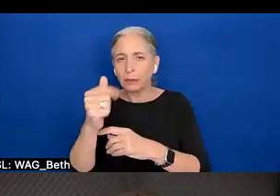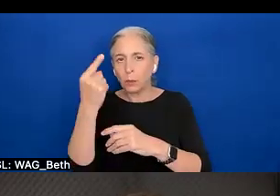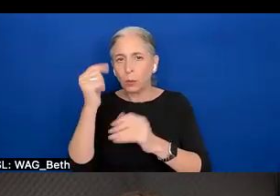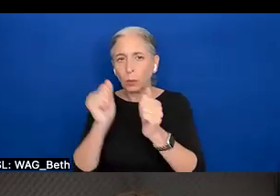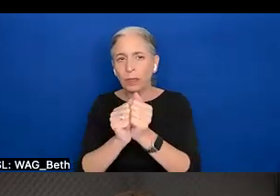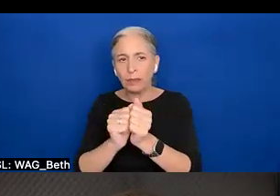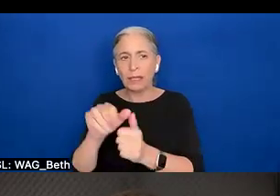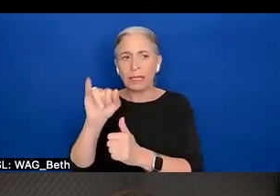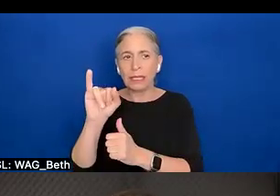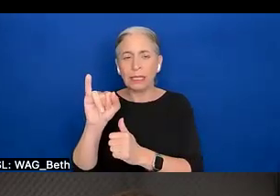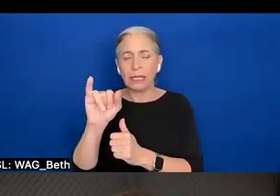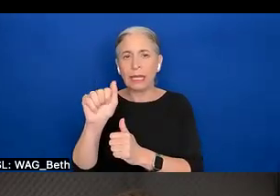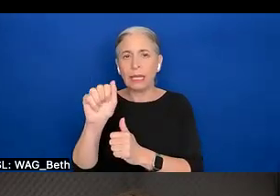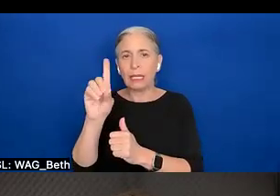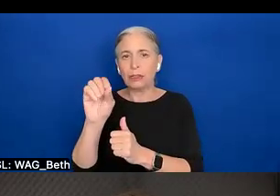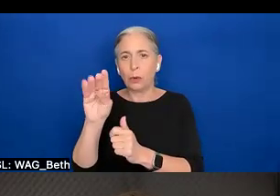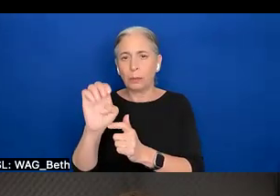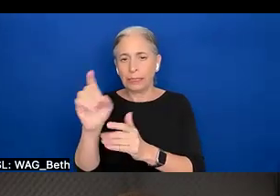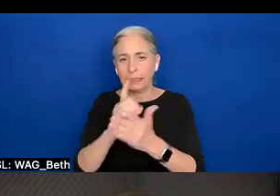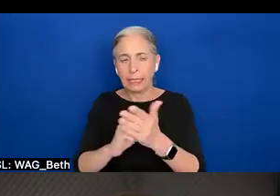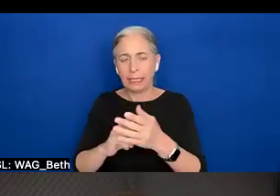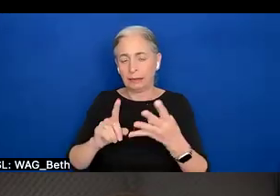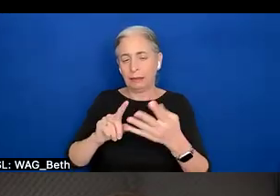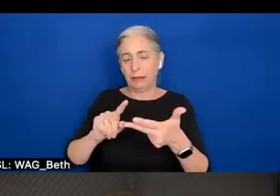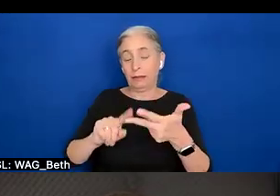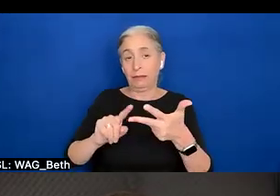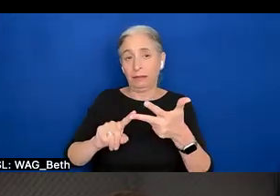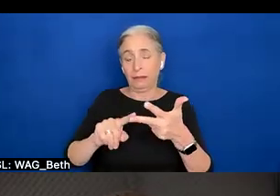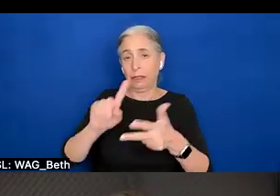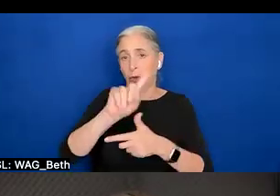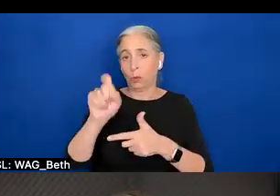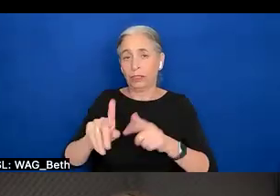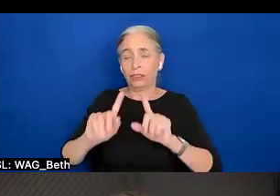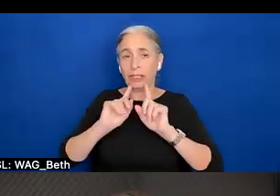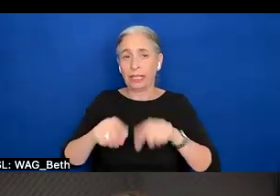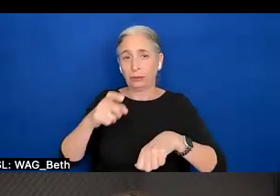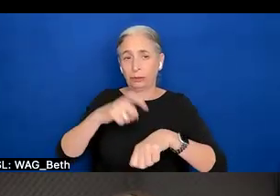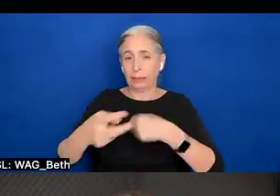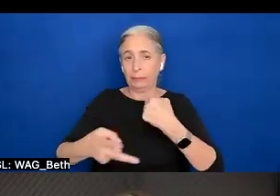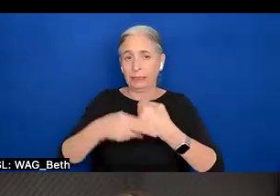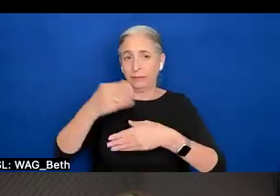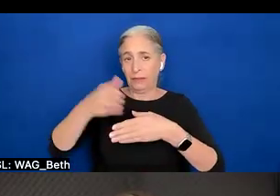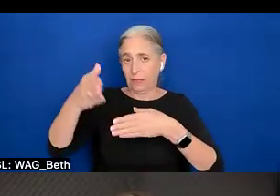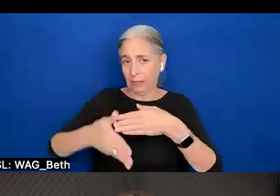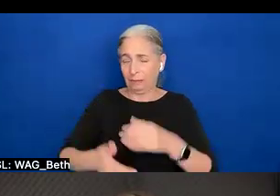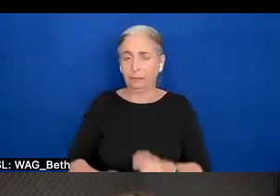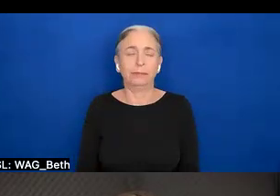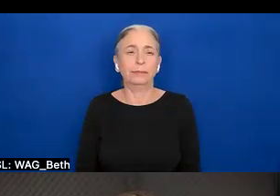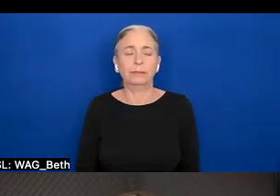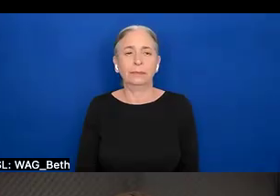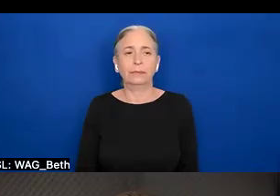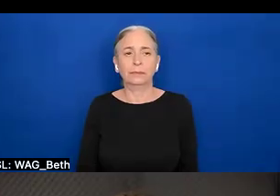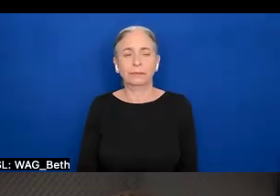And finally, a conclusion with questions and answers.